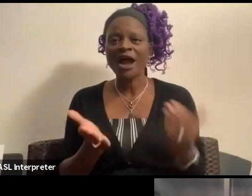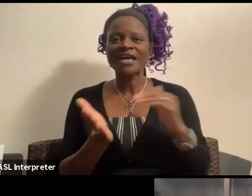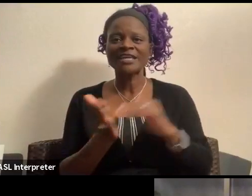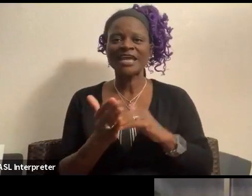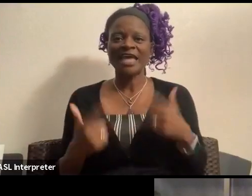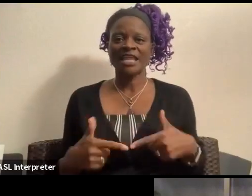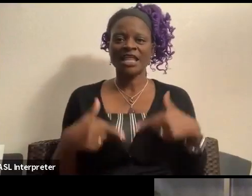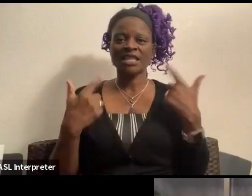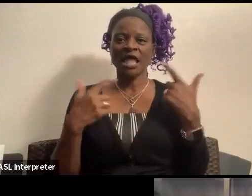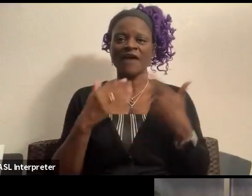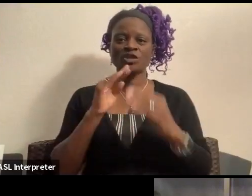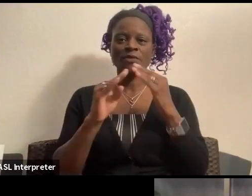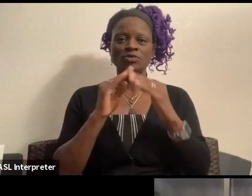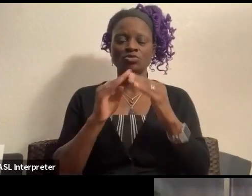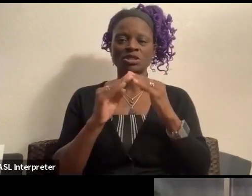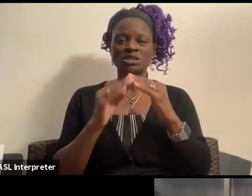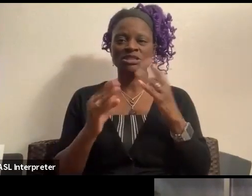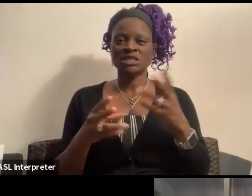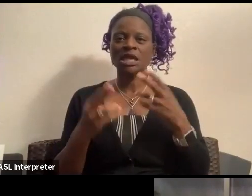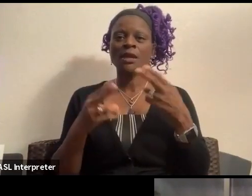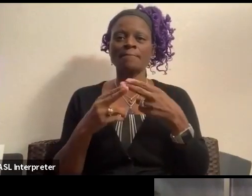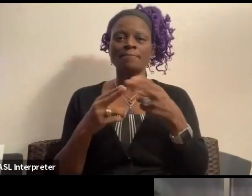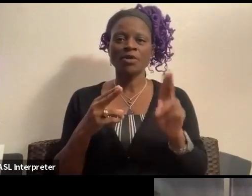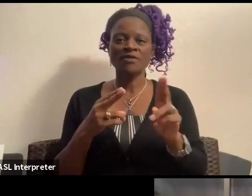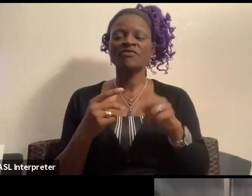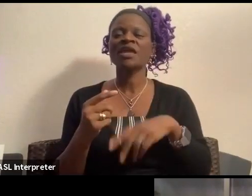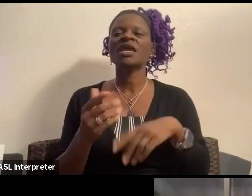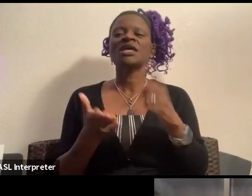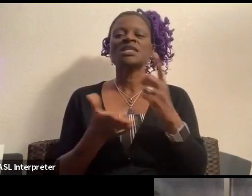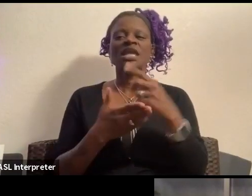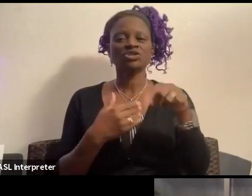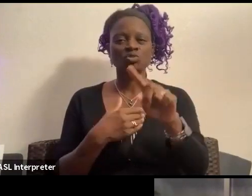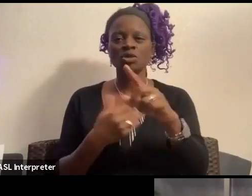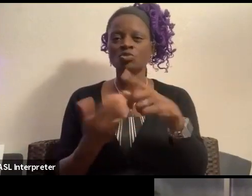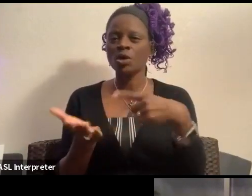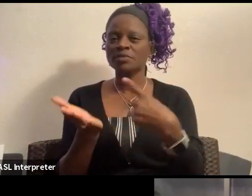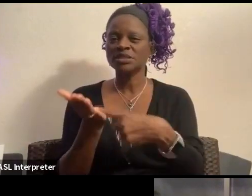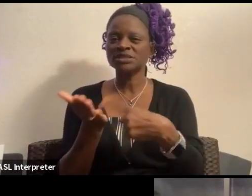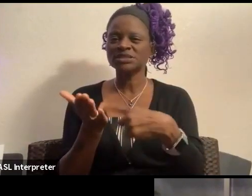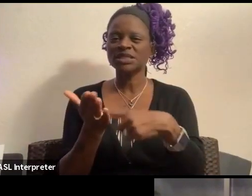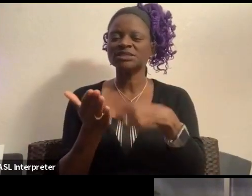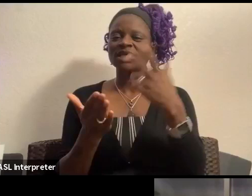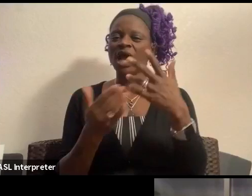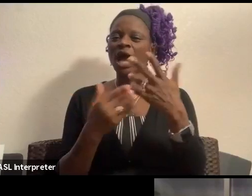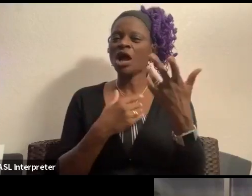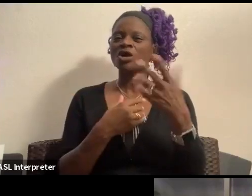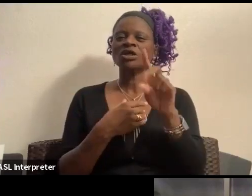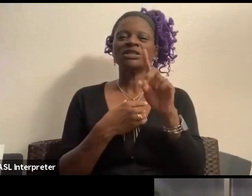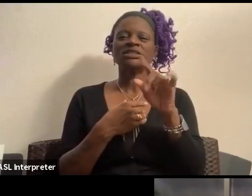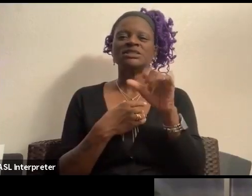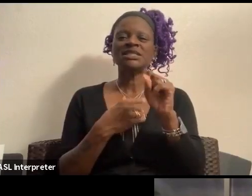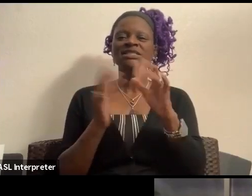Next week, our subject will be on ensuring equity in our disadvantaged communities as we go forward with the vaccination rollout.